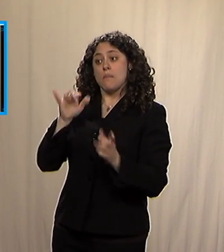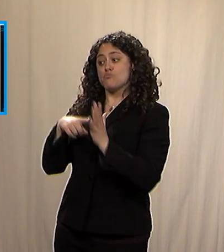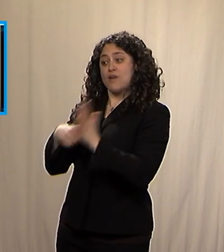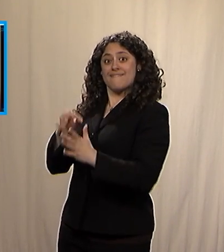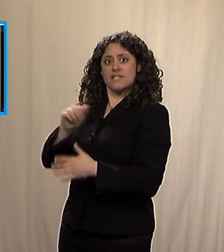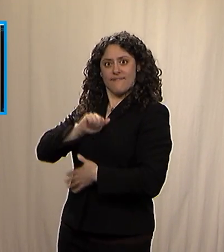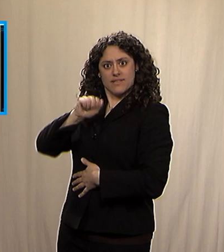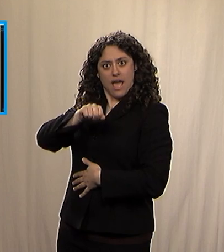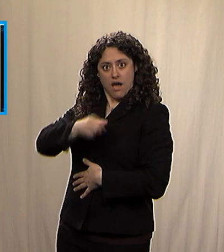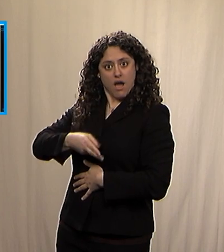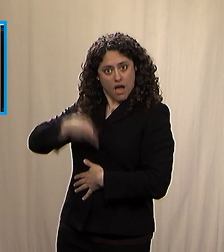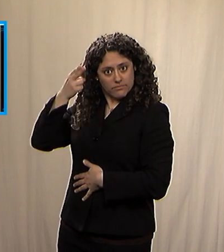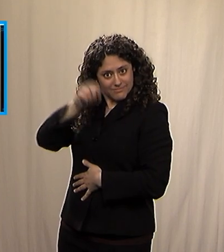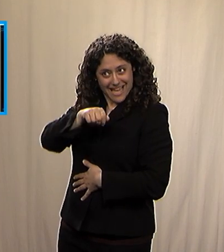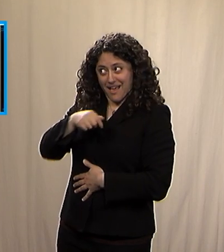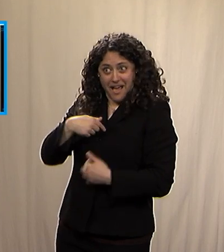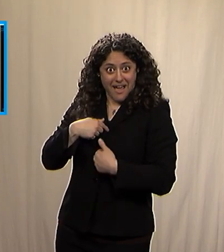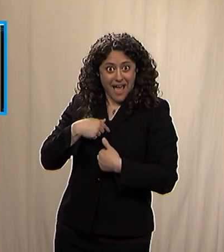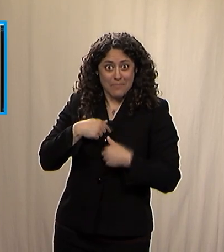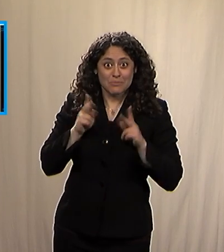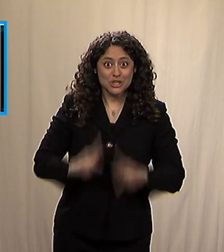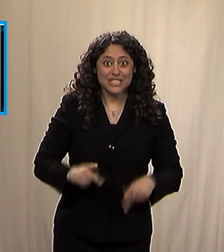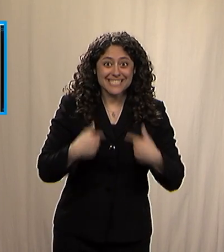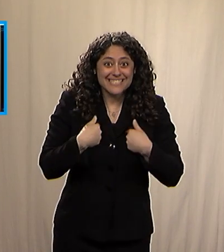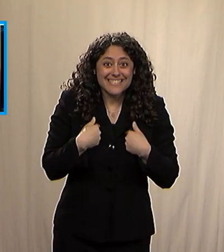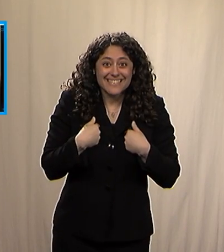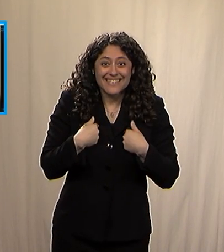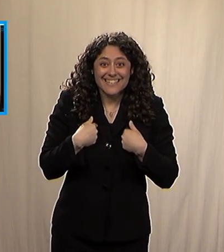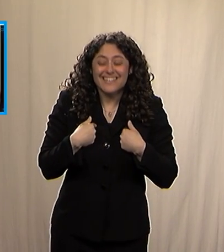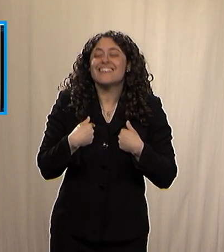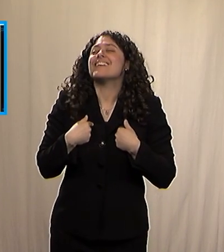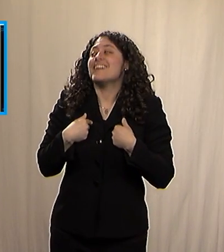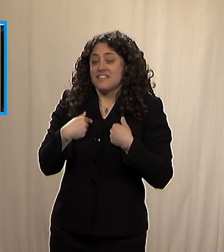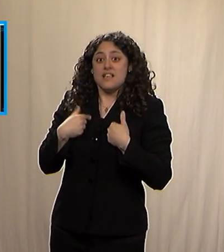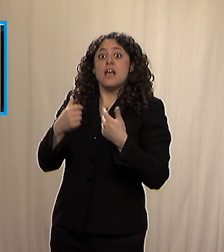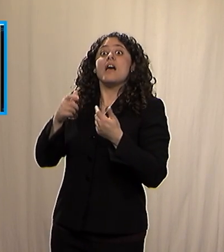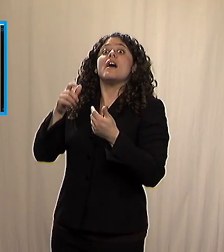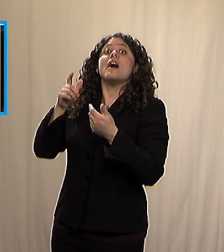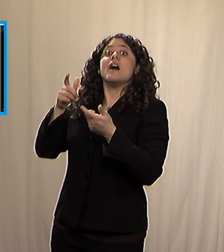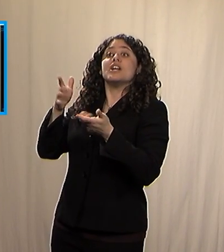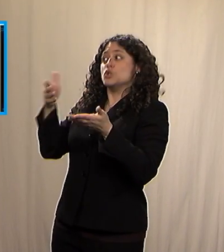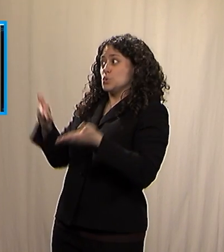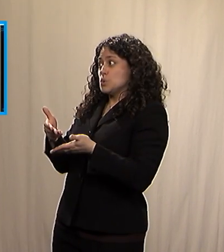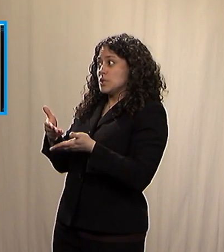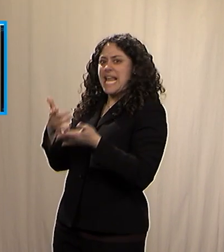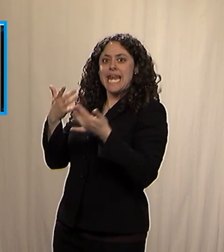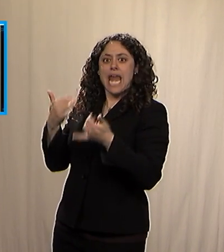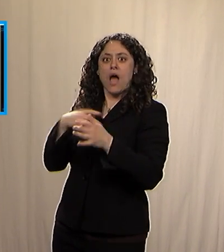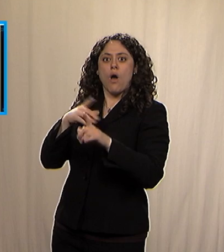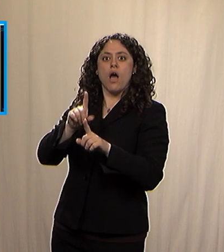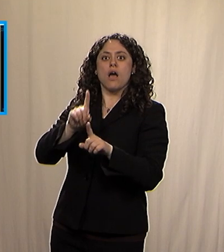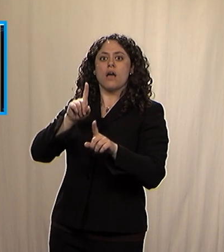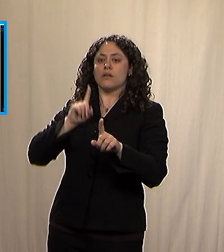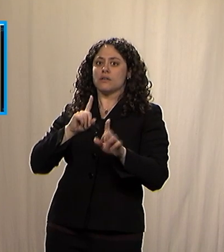I'm a person. And then getting out of the way.